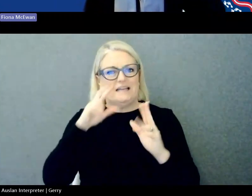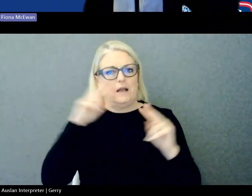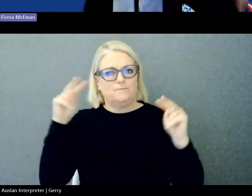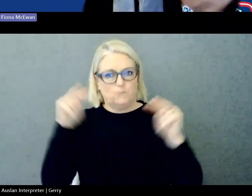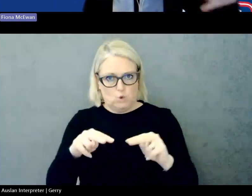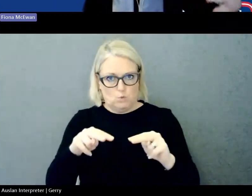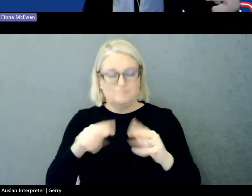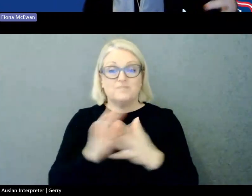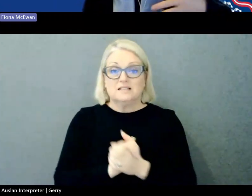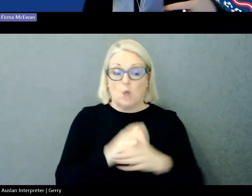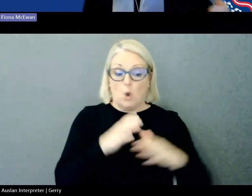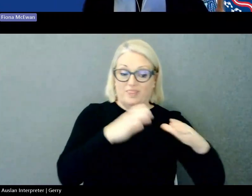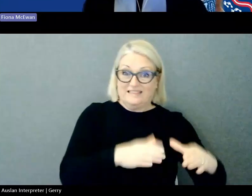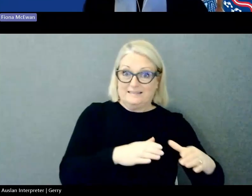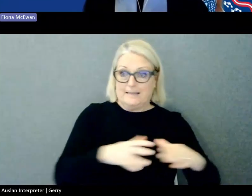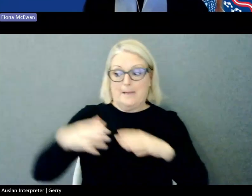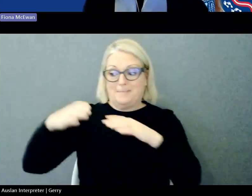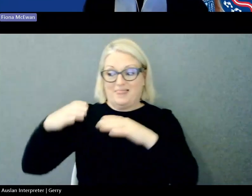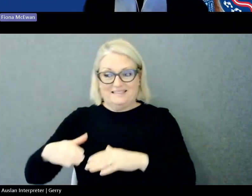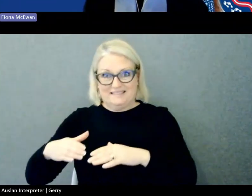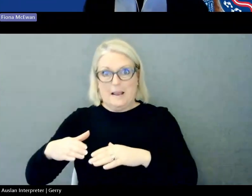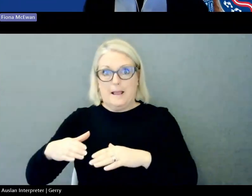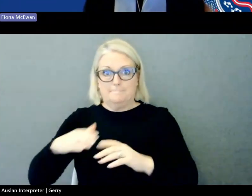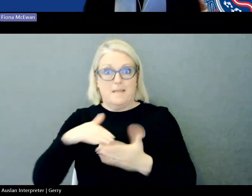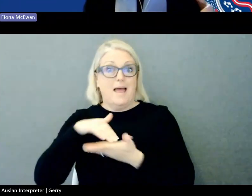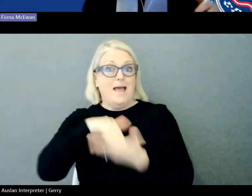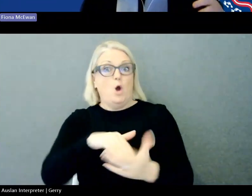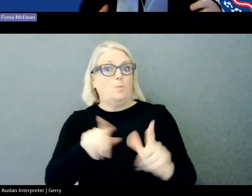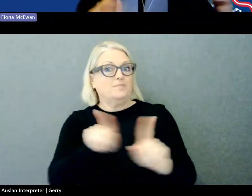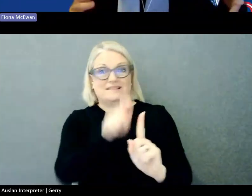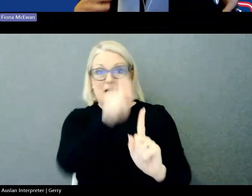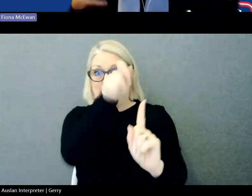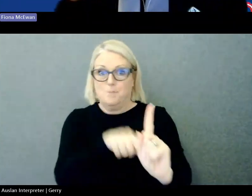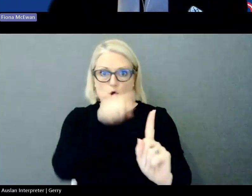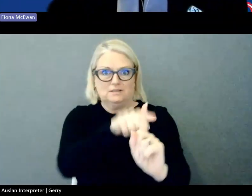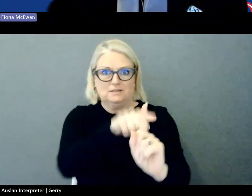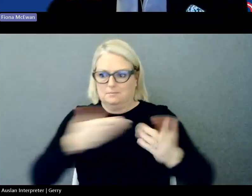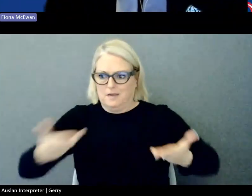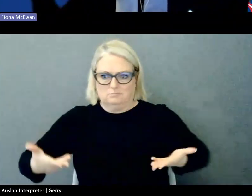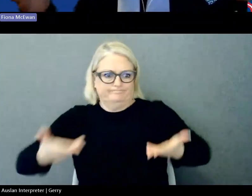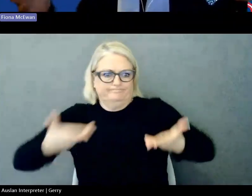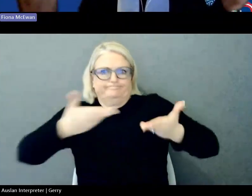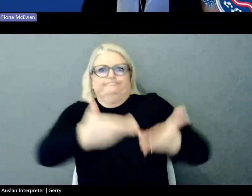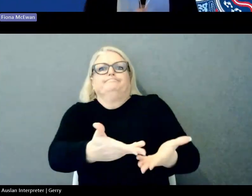and also in the future across different services. I think Christine mentioned that we are only part of one bigger outcome